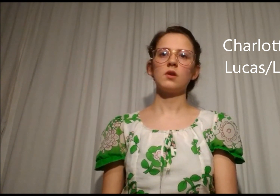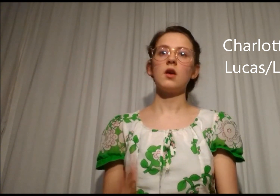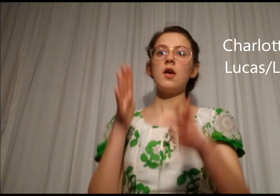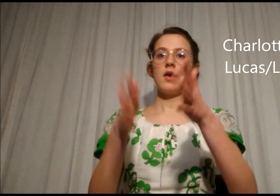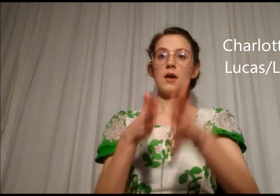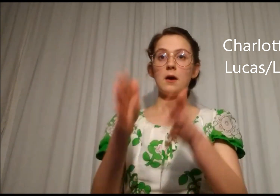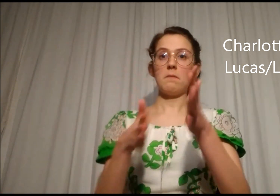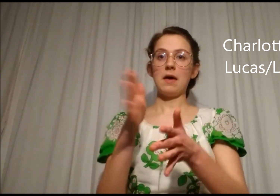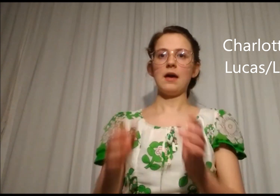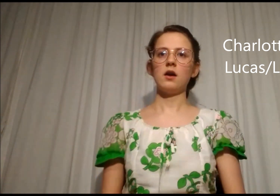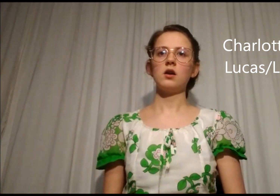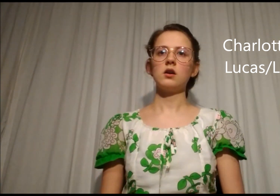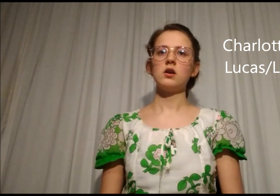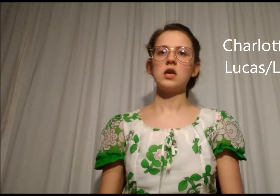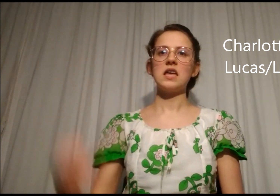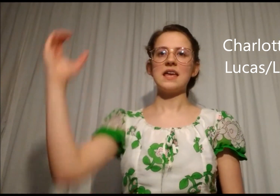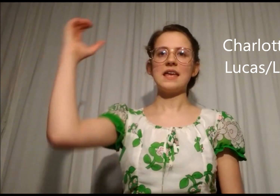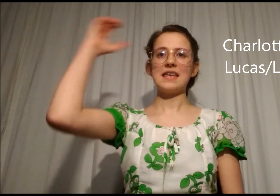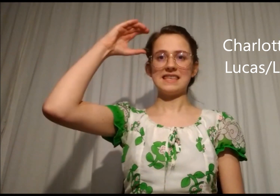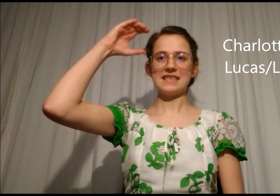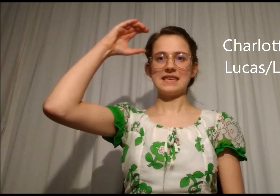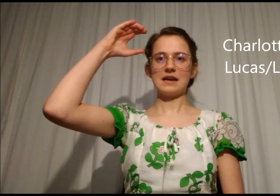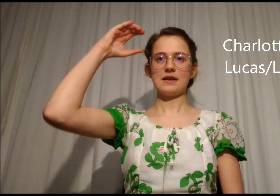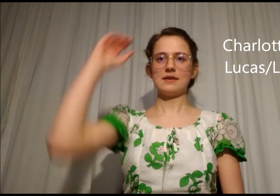Sign: Charlotte